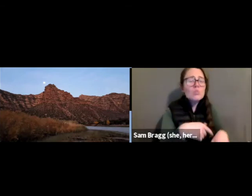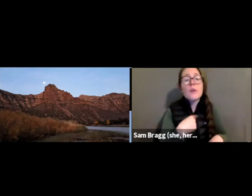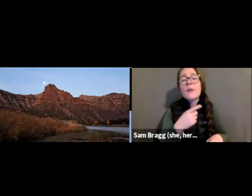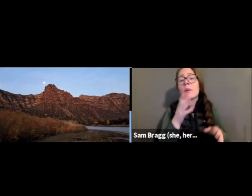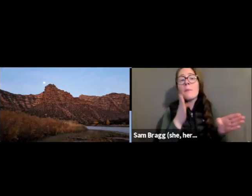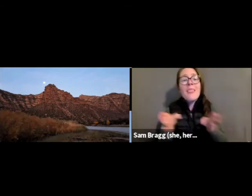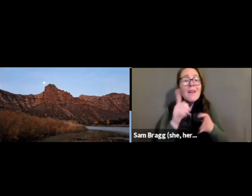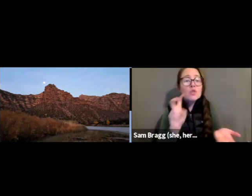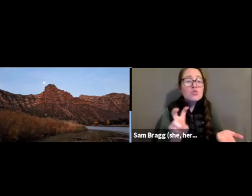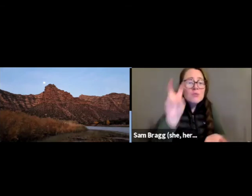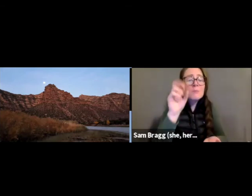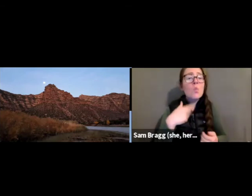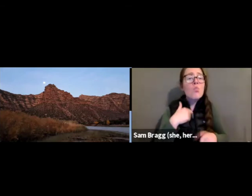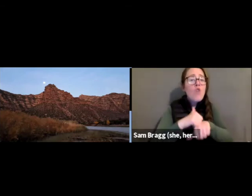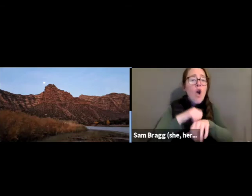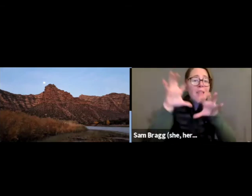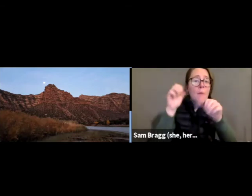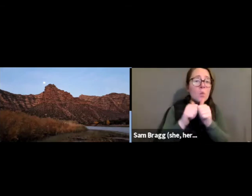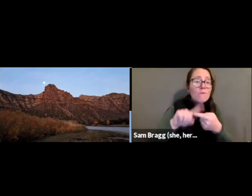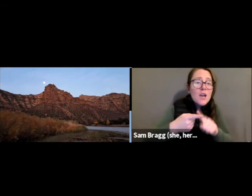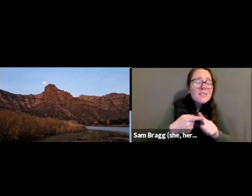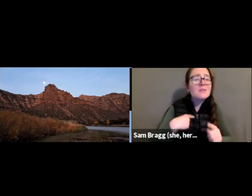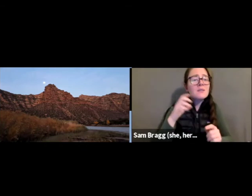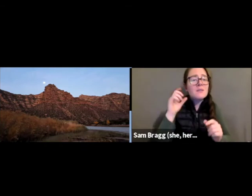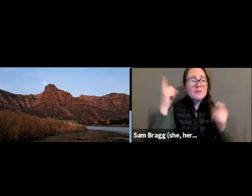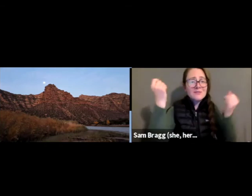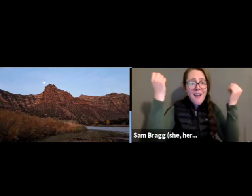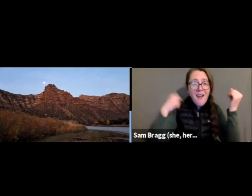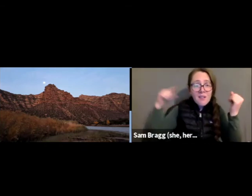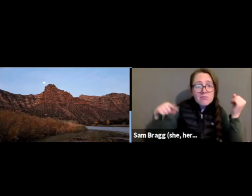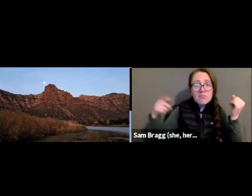were signing and i had full access we were explaining things or I’d go rock climbing with